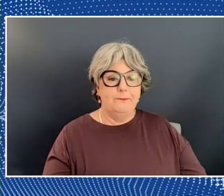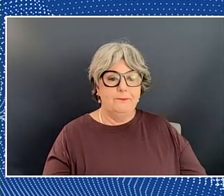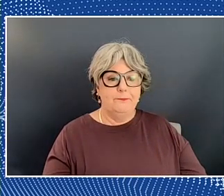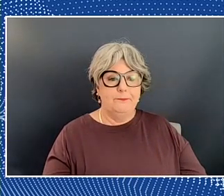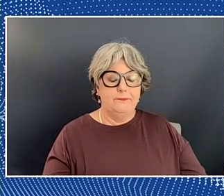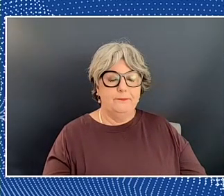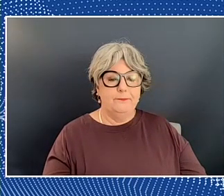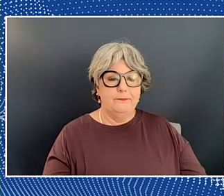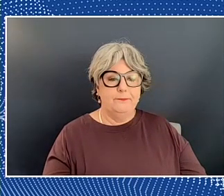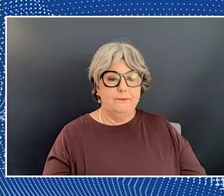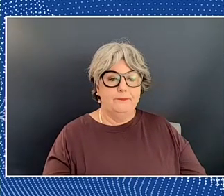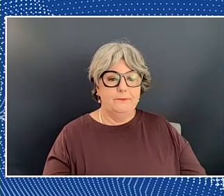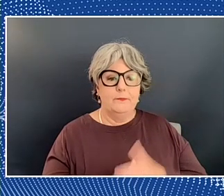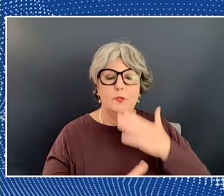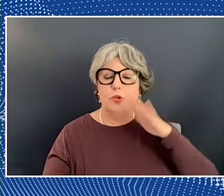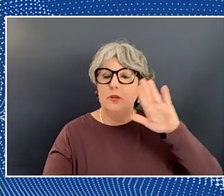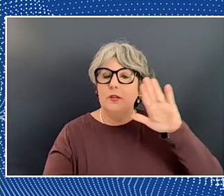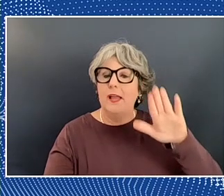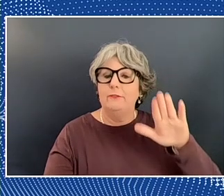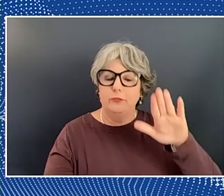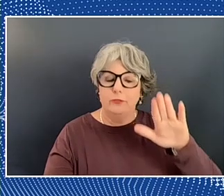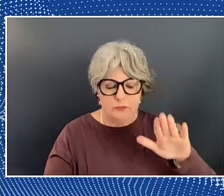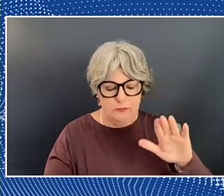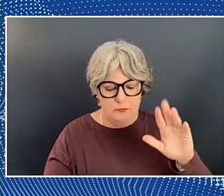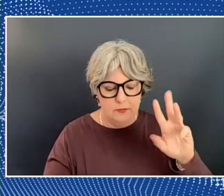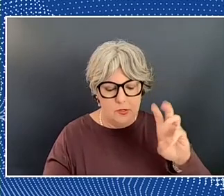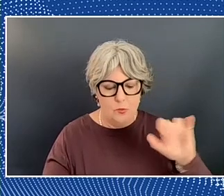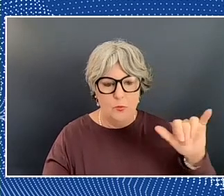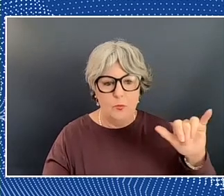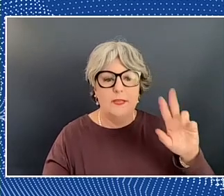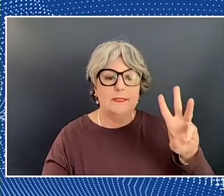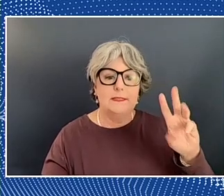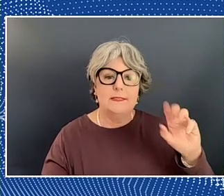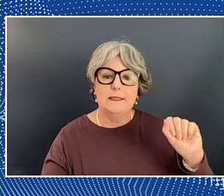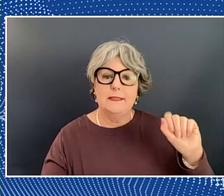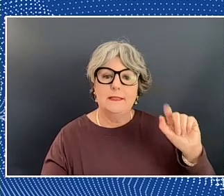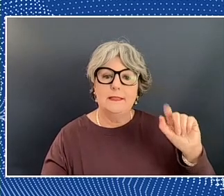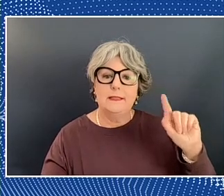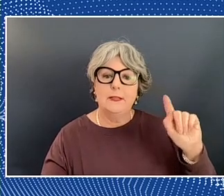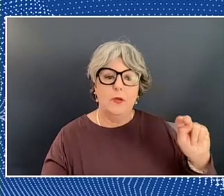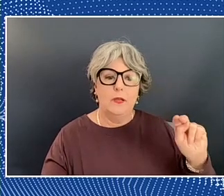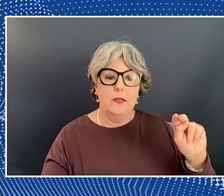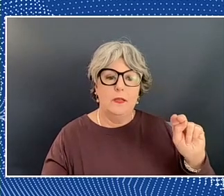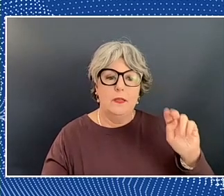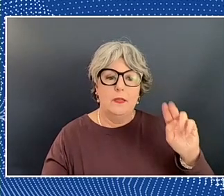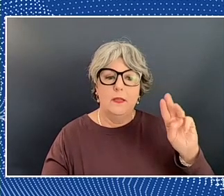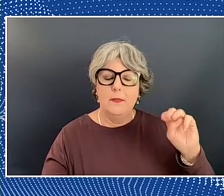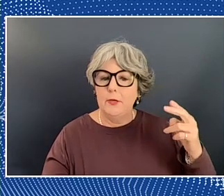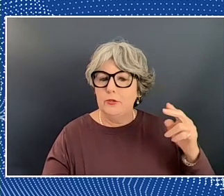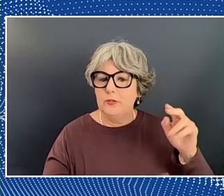Good afternoon. My name is Wesley Watson. I'm the Michigan State director for Rise and a student loan borrower.